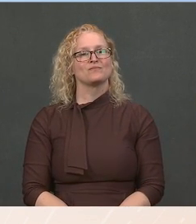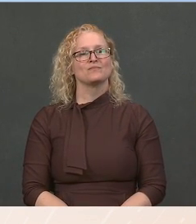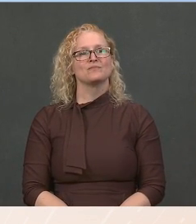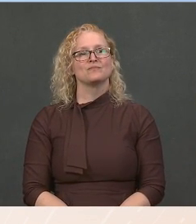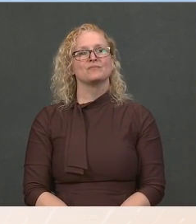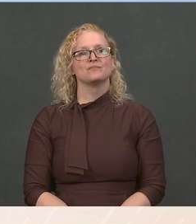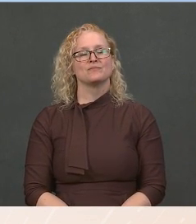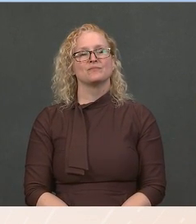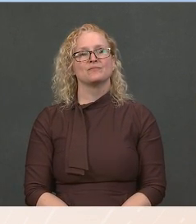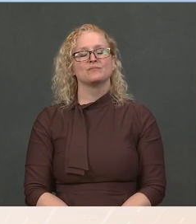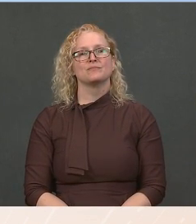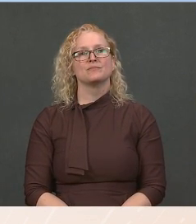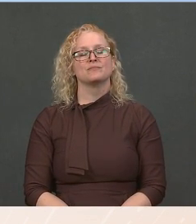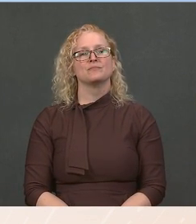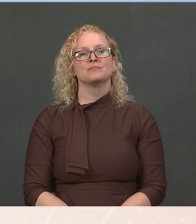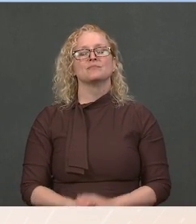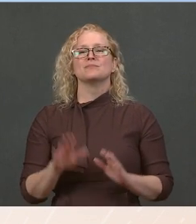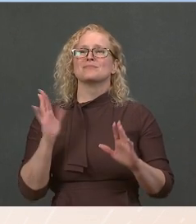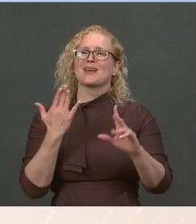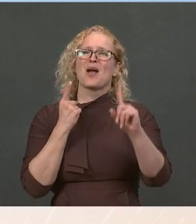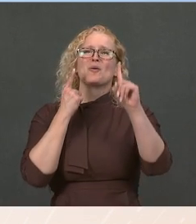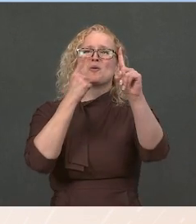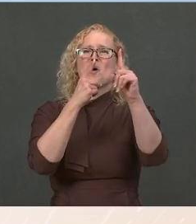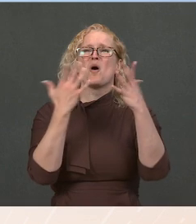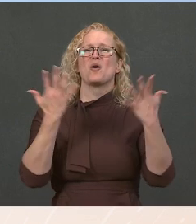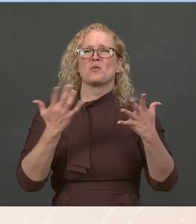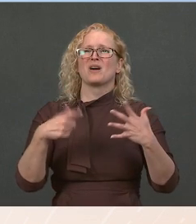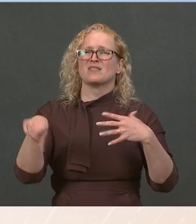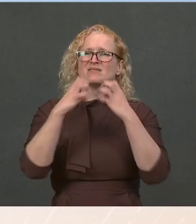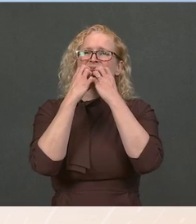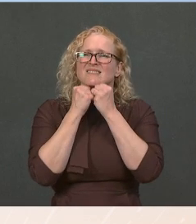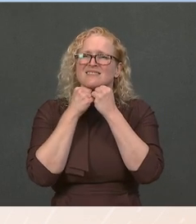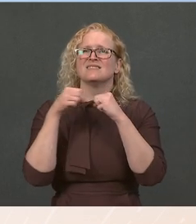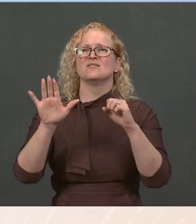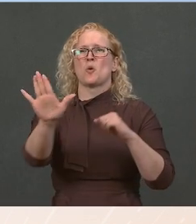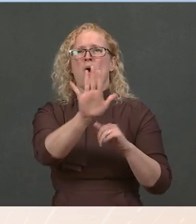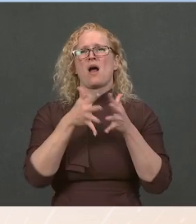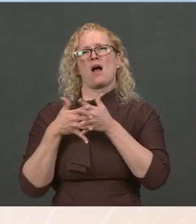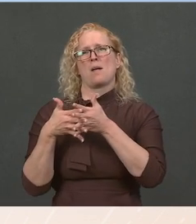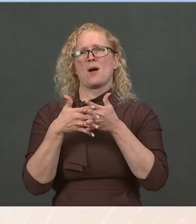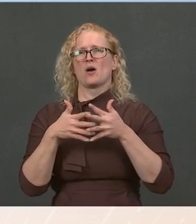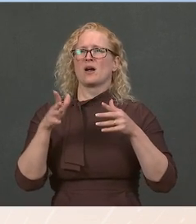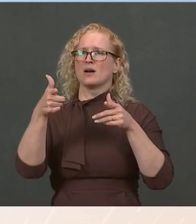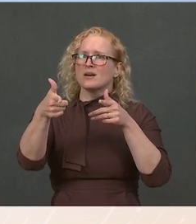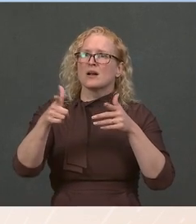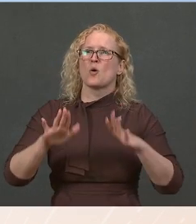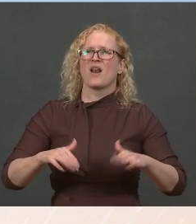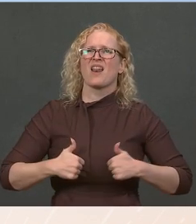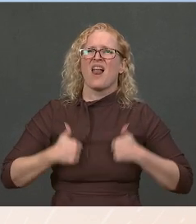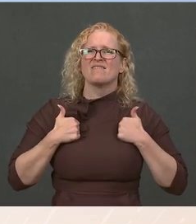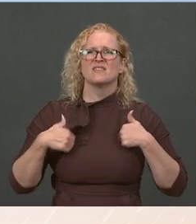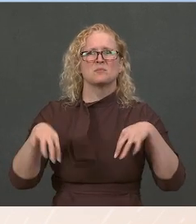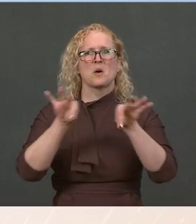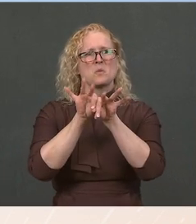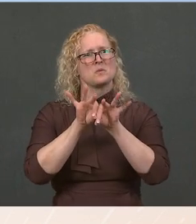To quote just one outside economist, Yale Professor Larry Samuelson, "Economic recovery requires